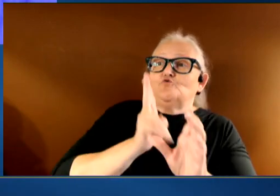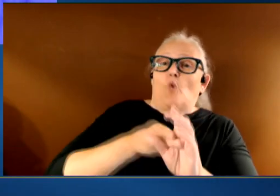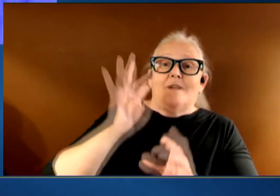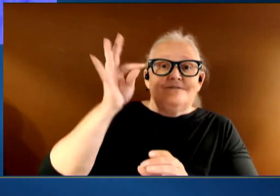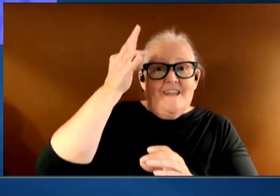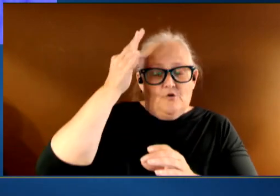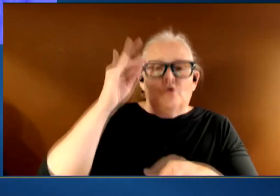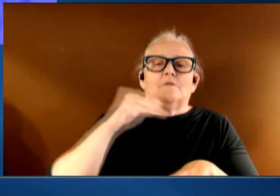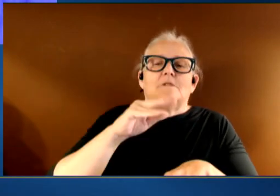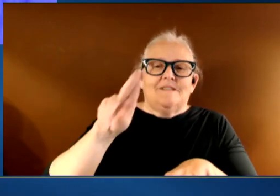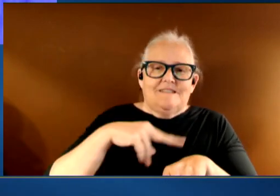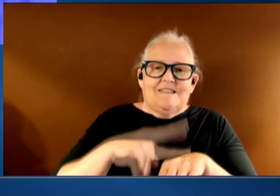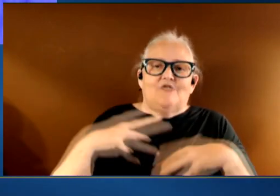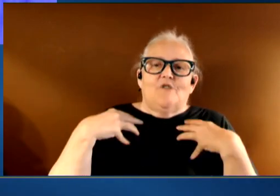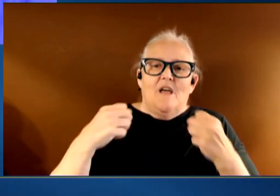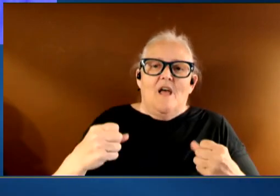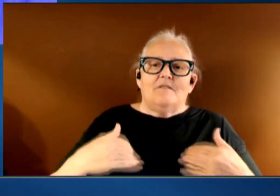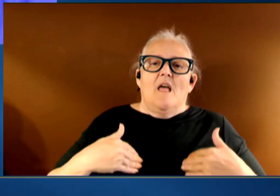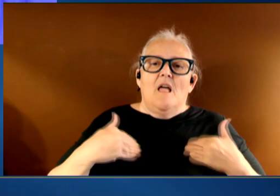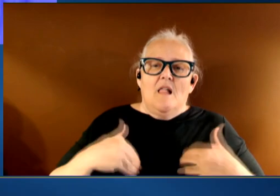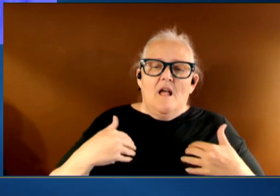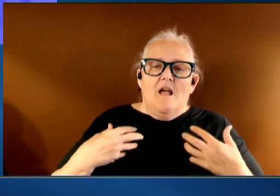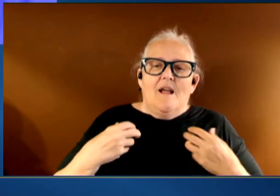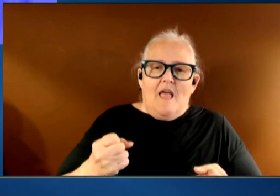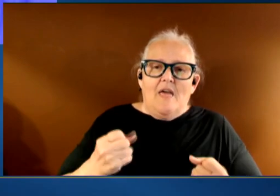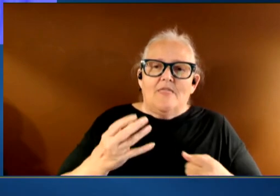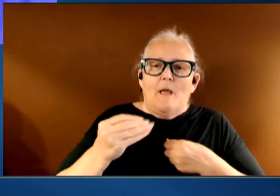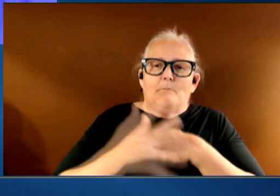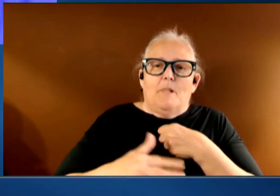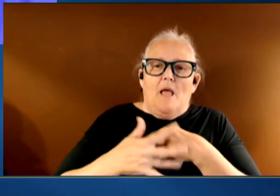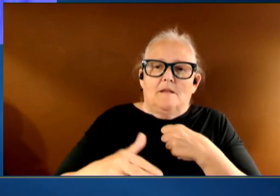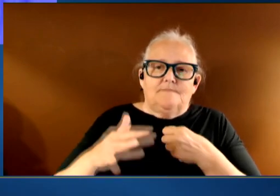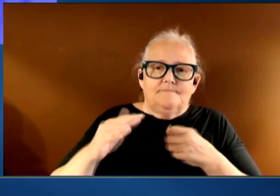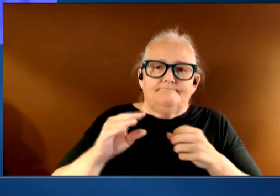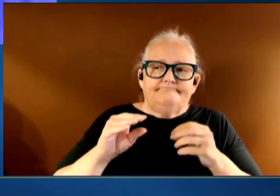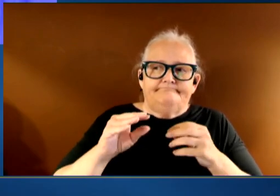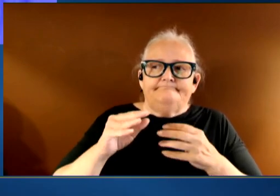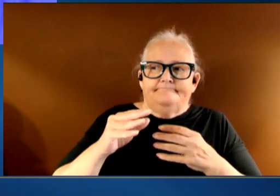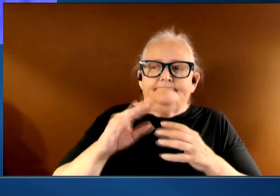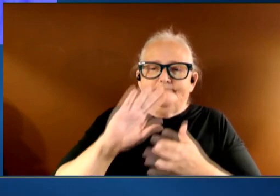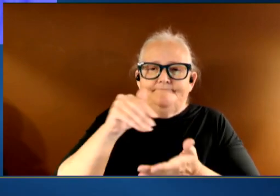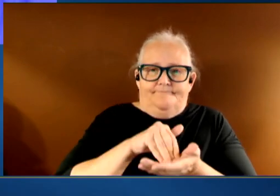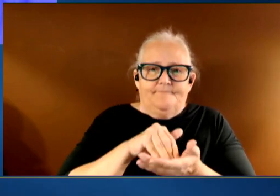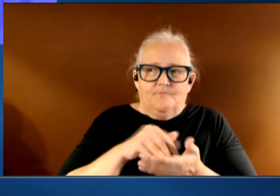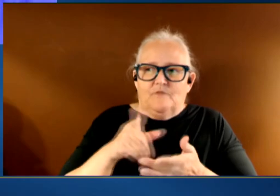Lung, and Blood Institute, where he helped develop some of the very critical SCD clinical treatment